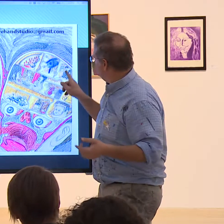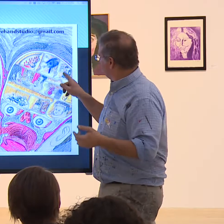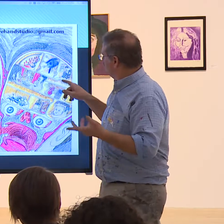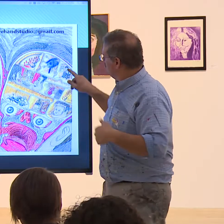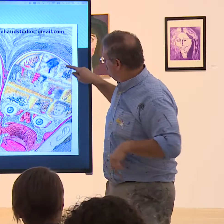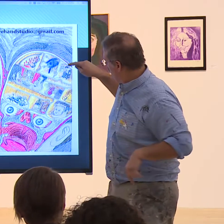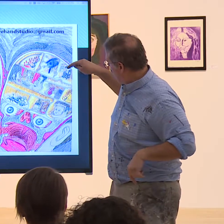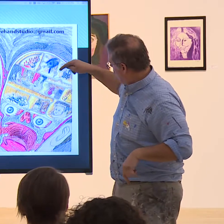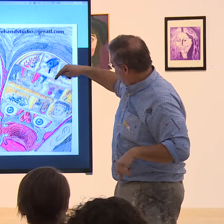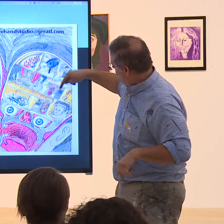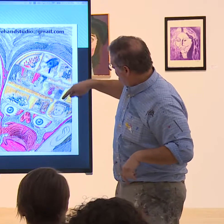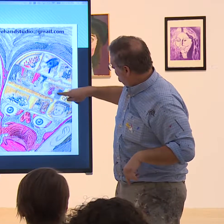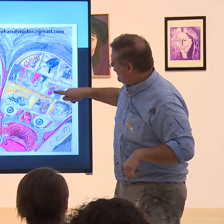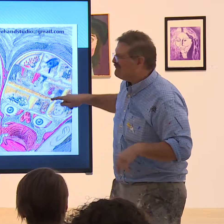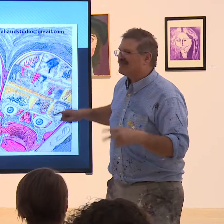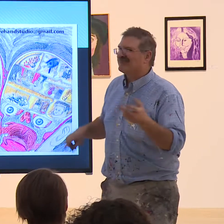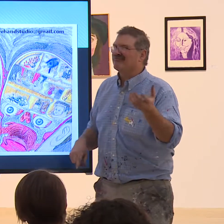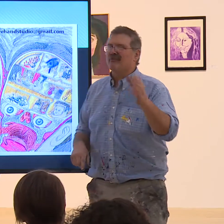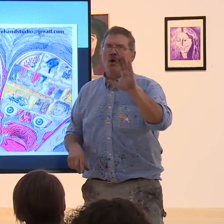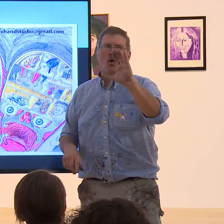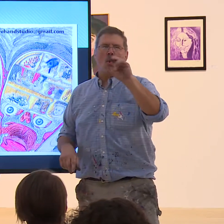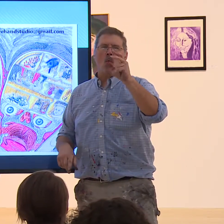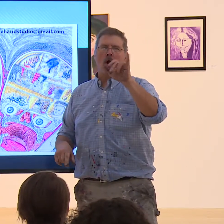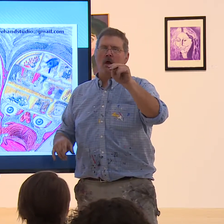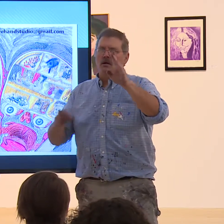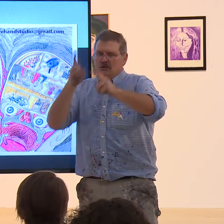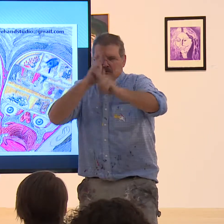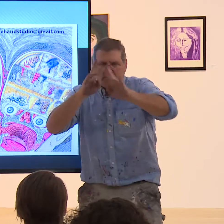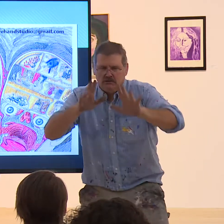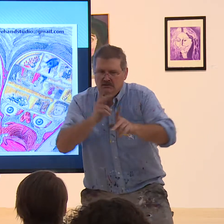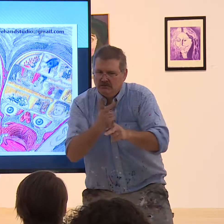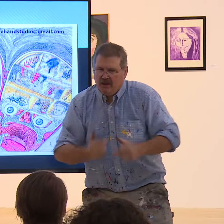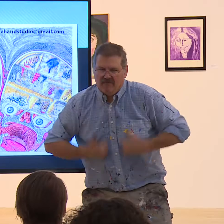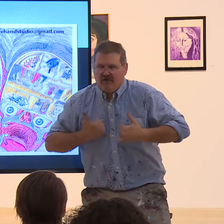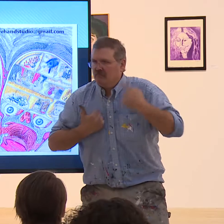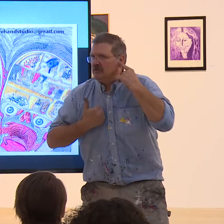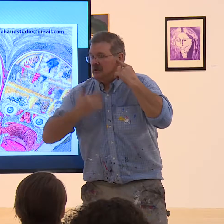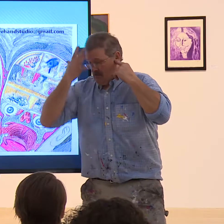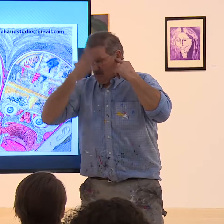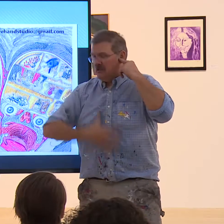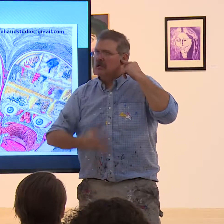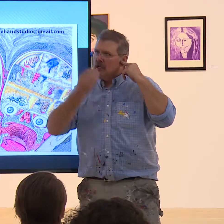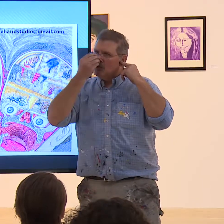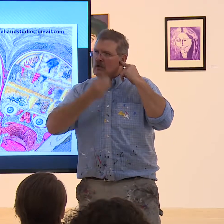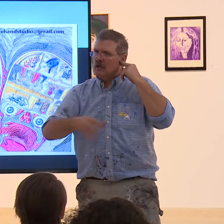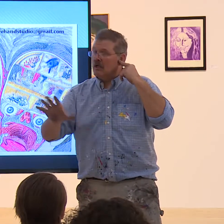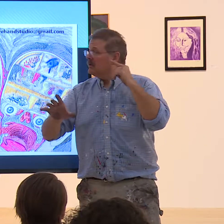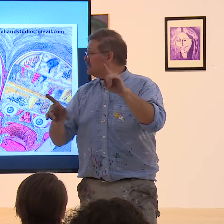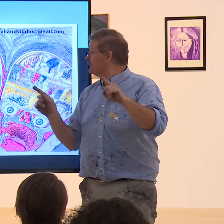being punished for doing things that were natural to me but were unallowed...